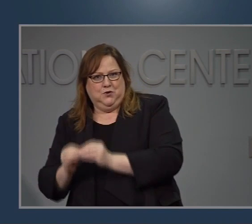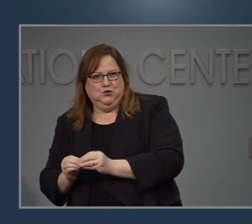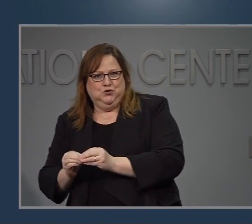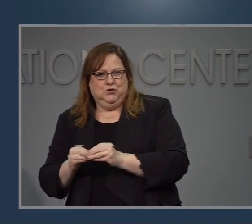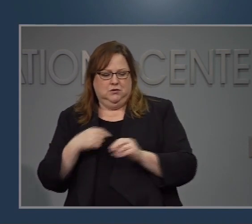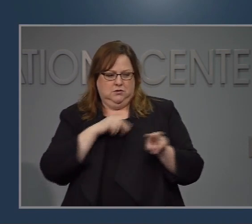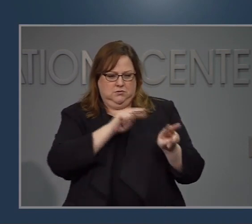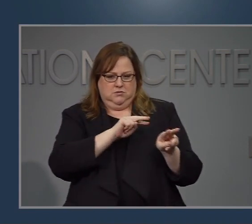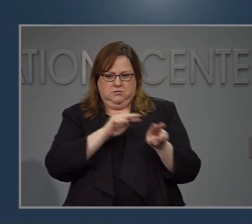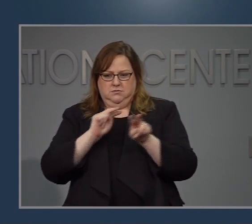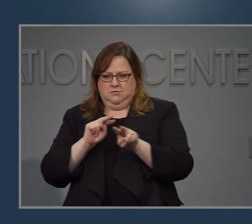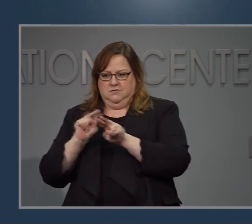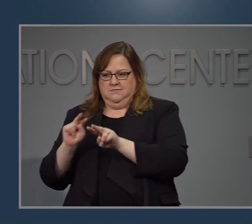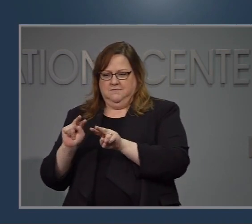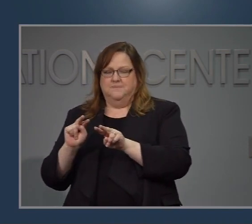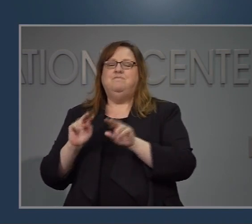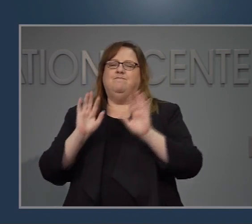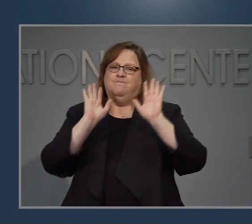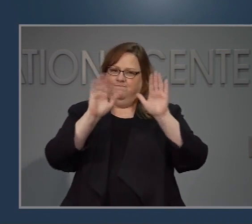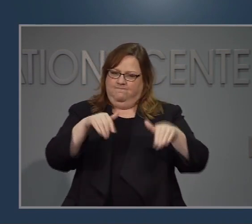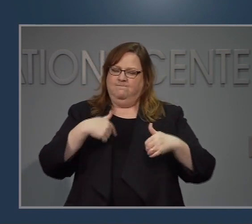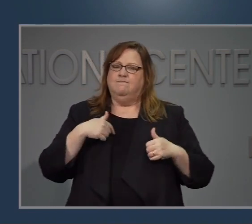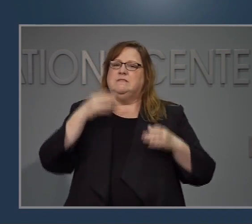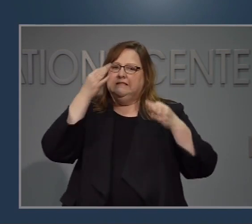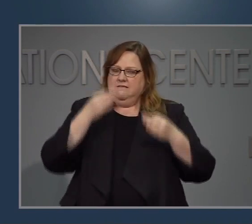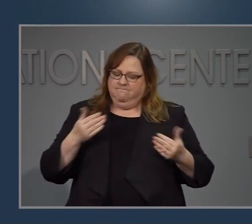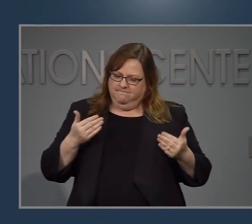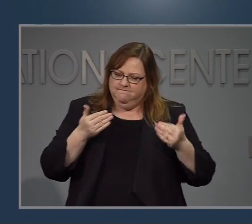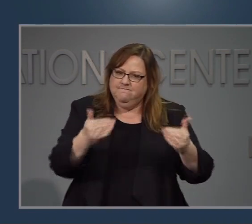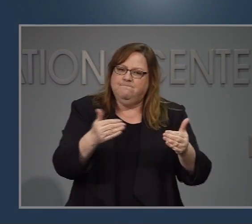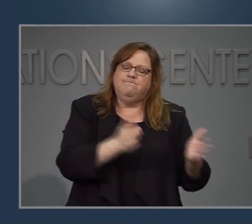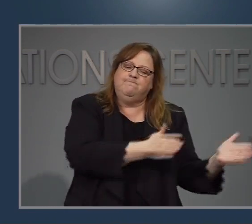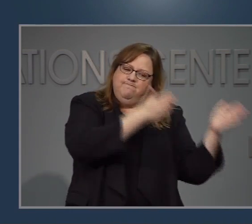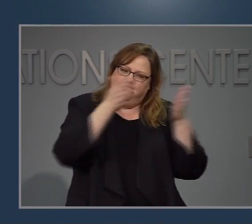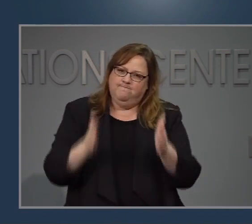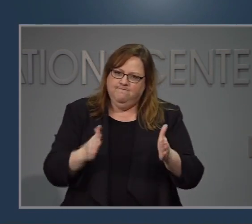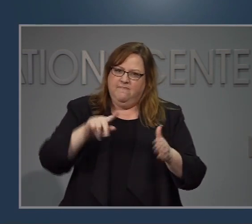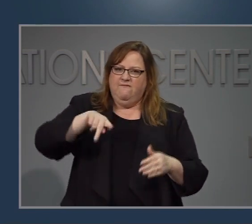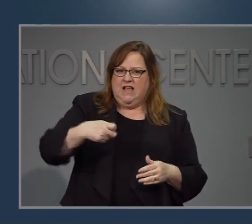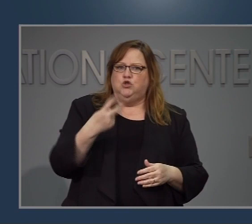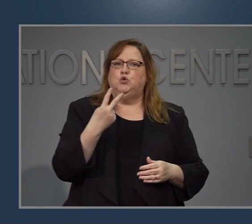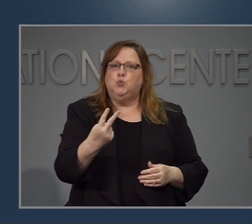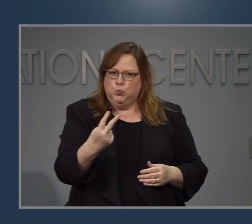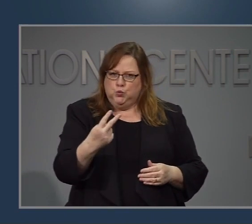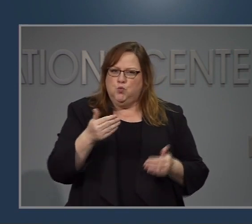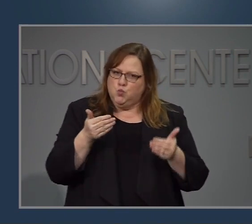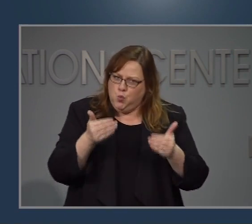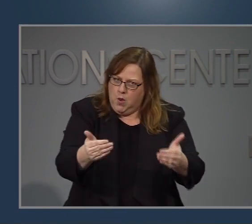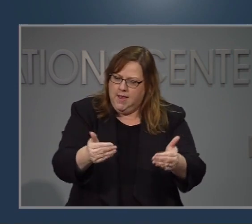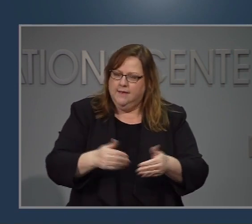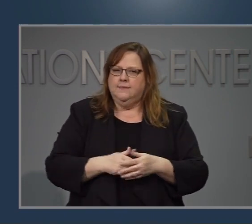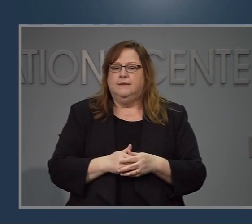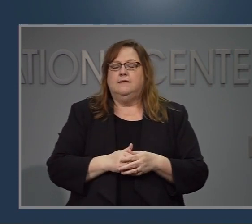EXPERTS AT CONTACT TRACING. SO BASED ON WHAT WE'RE SEEING IN OUR TESTING TRACING AND TRENDS. WE ARE MOVING TO PHASE